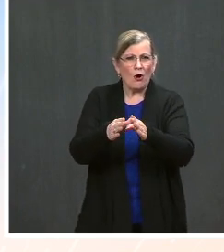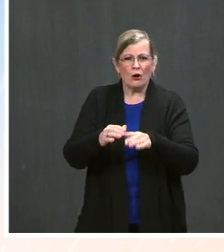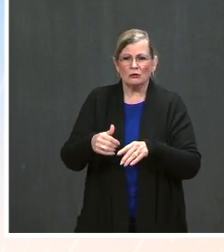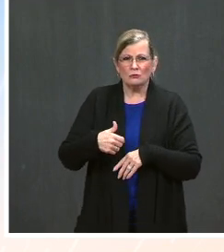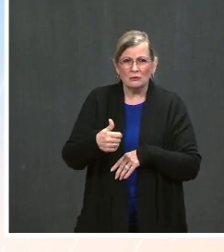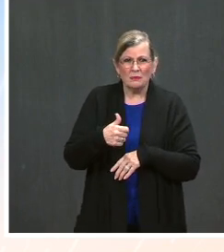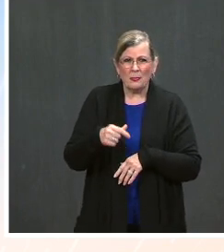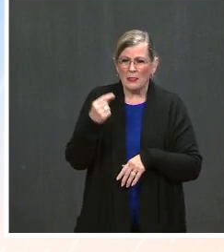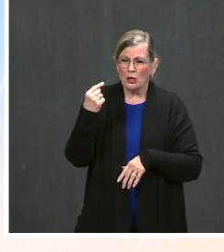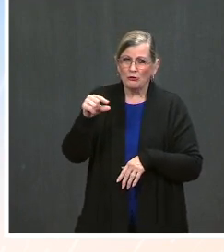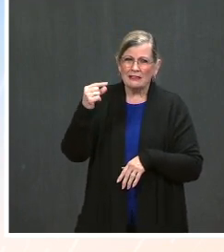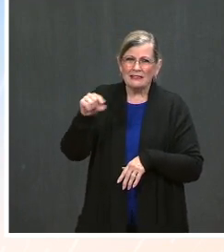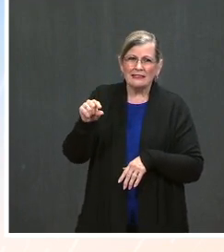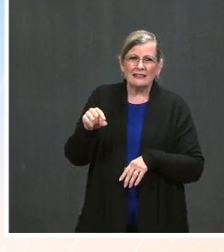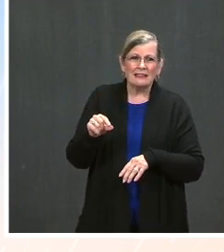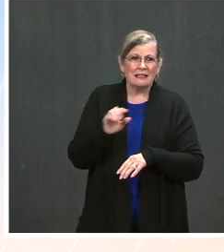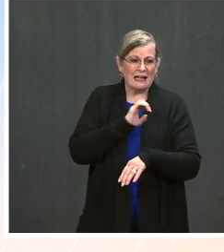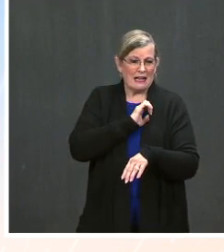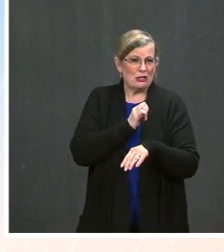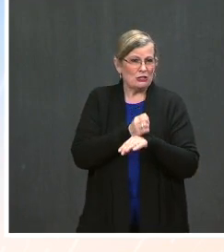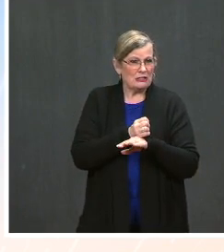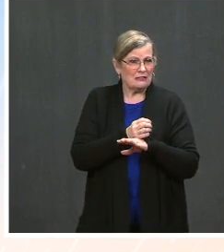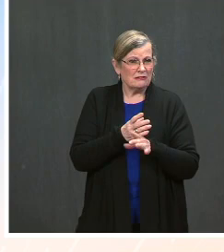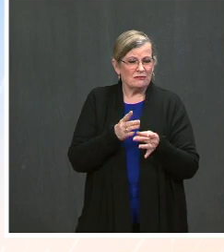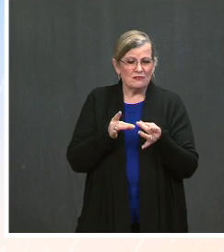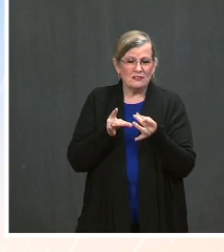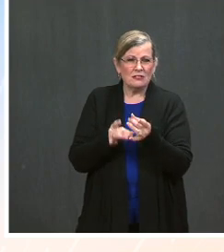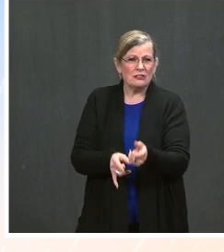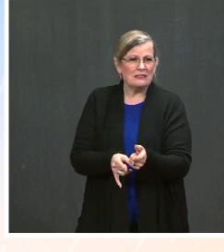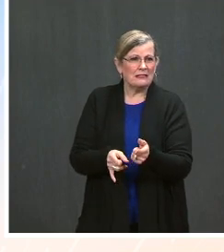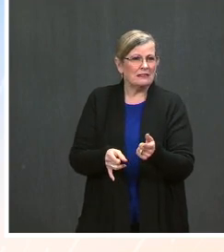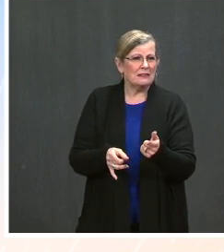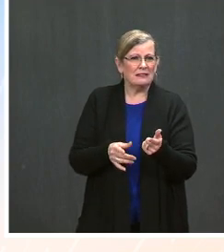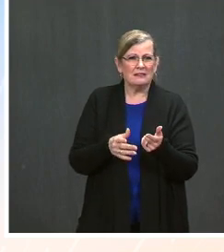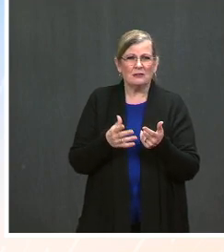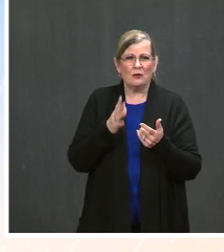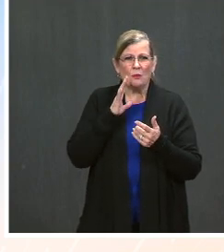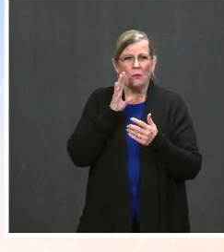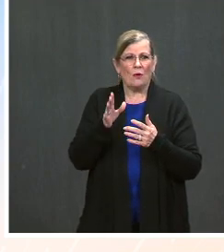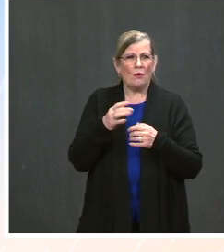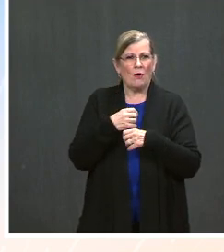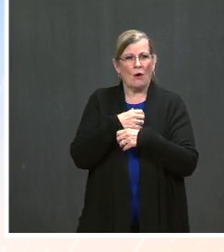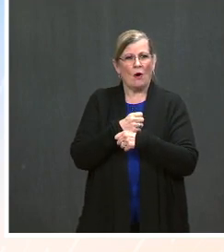It will position the U.S. to meet President Biden's goals of creating a carbon-neutral power sector by 2035